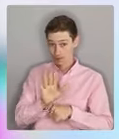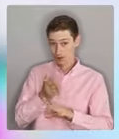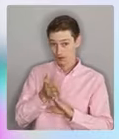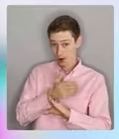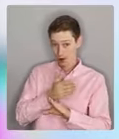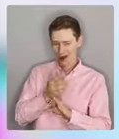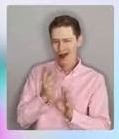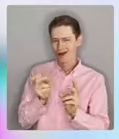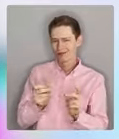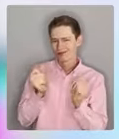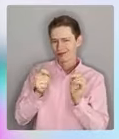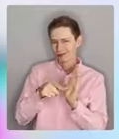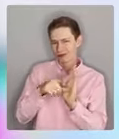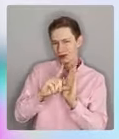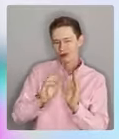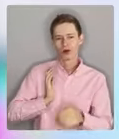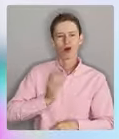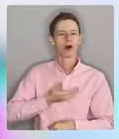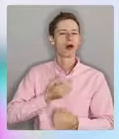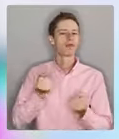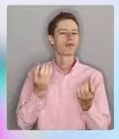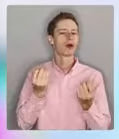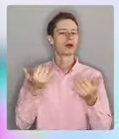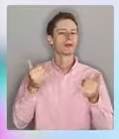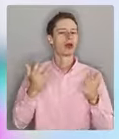But before that, I want to do a quick recap of our multiplayer service offerings.